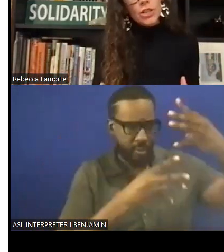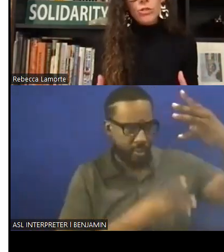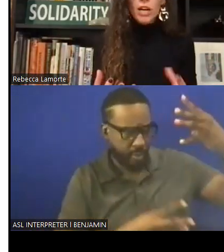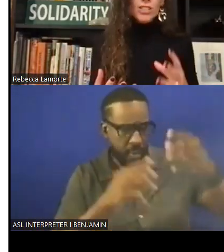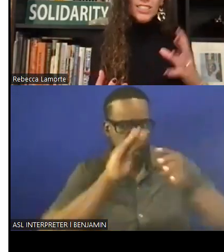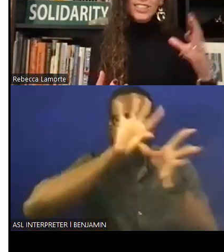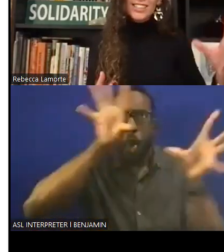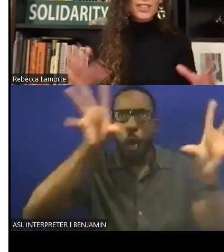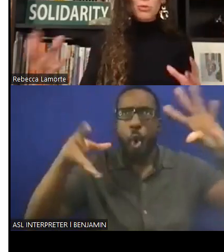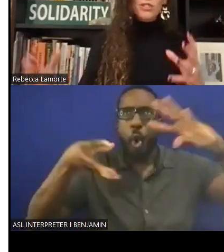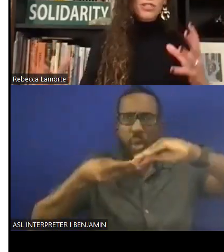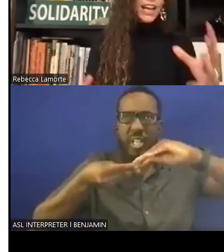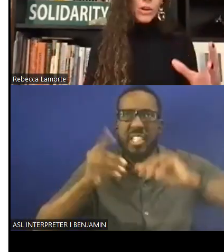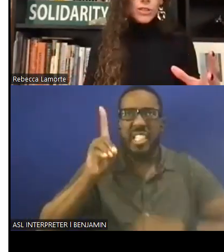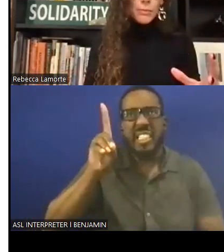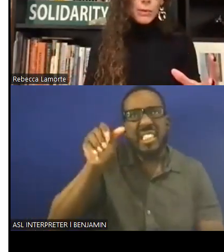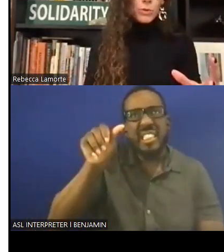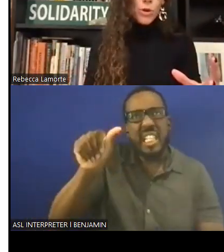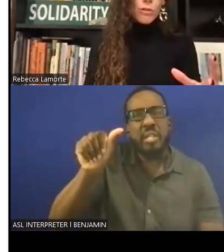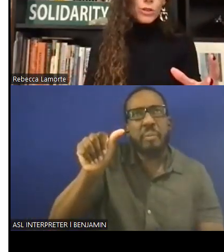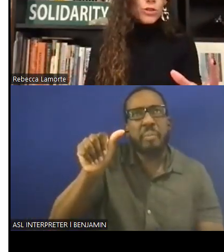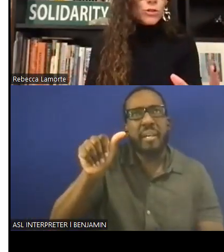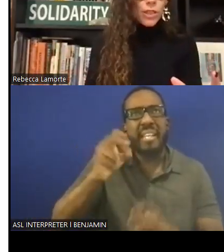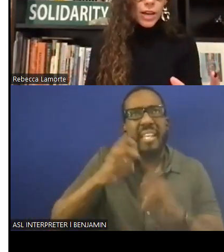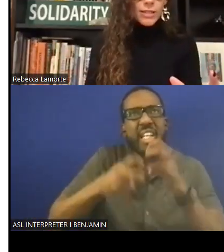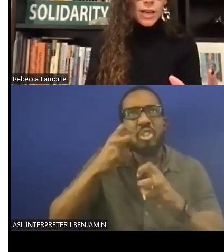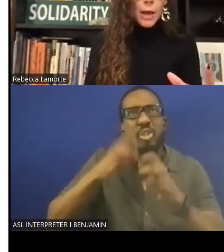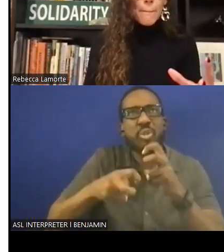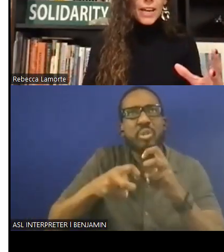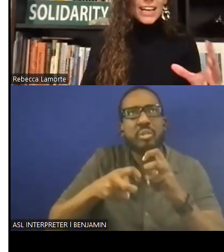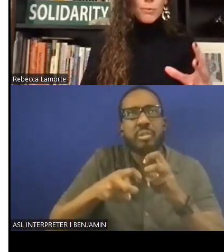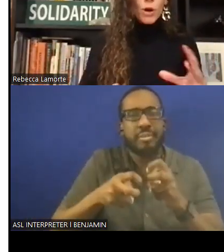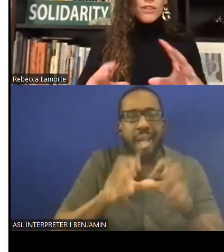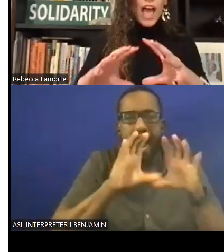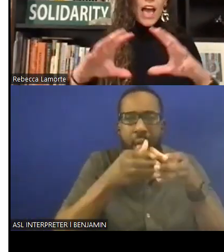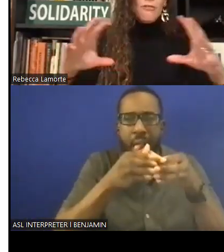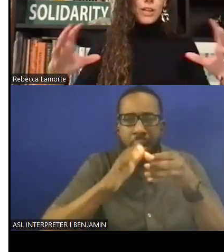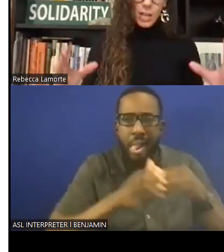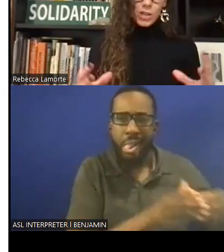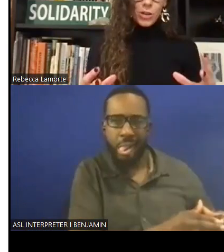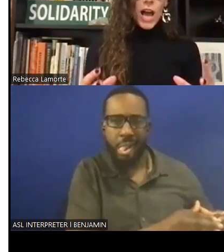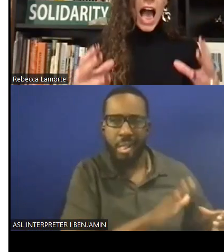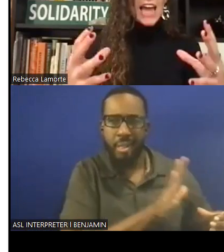not just in individual silos like people so often do with us, but as a part of every issue.